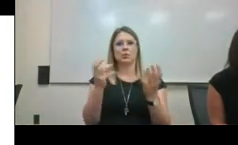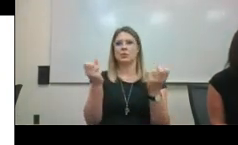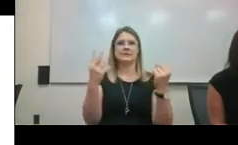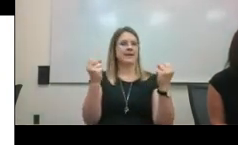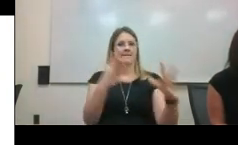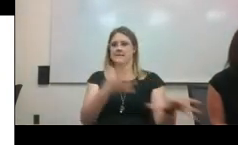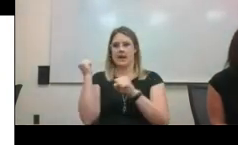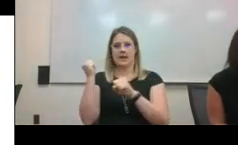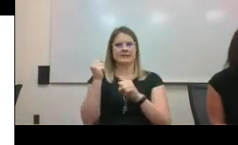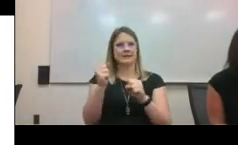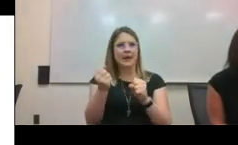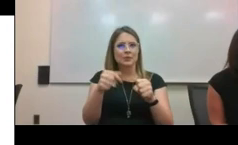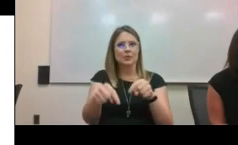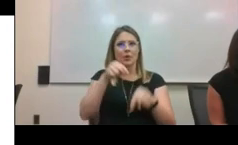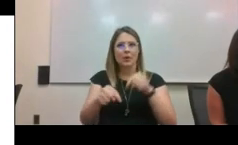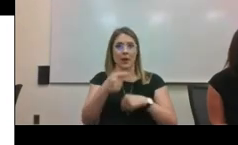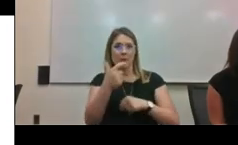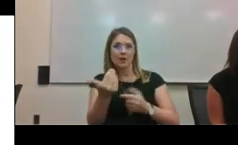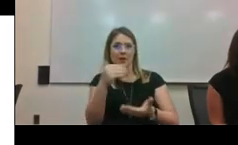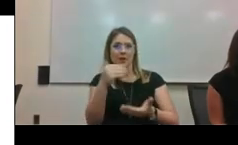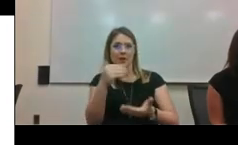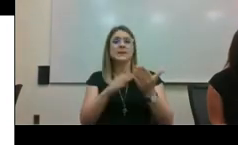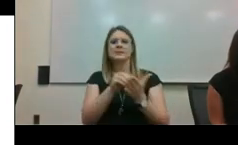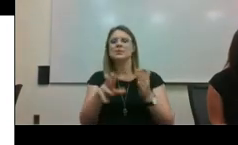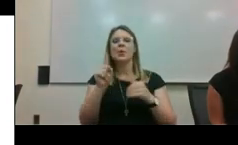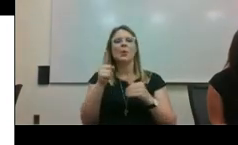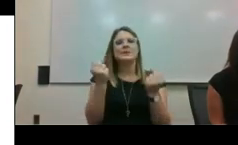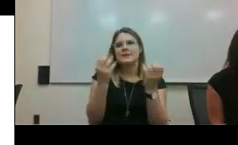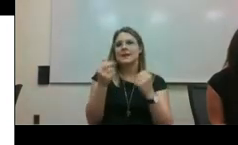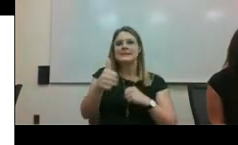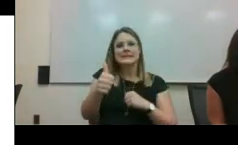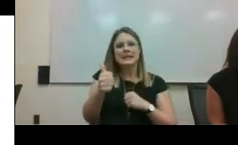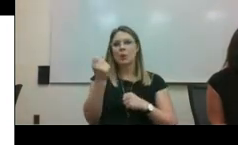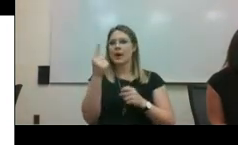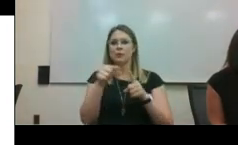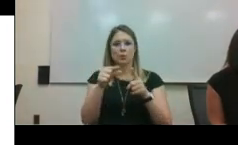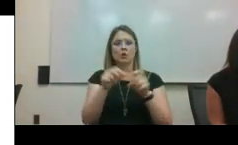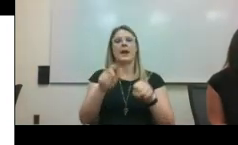Some students only signed 10 or 11 words, so that person could have scored it during the actual assessment.